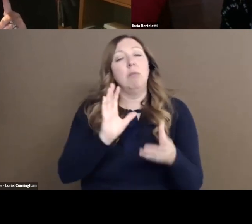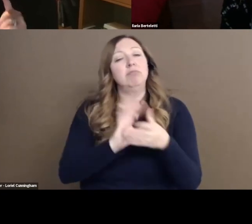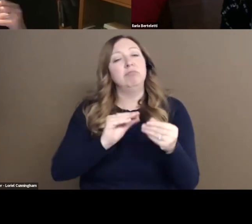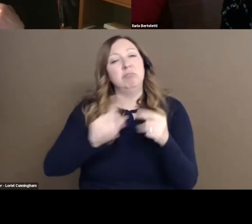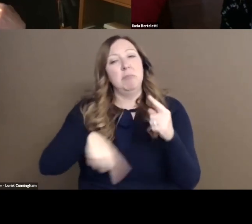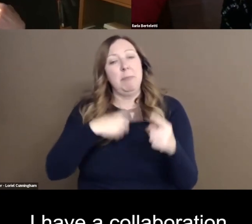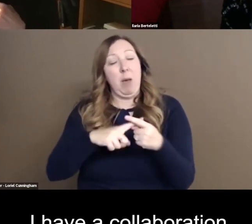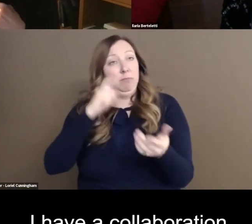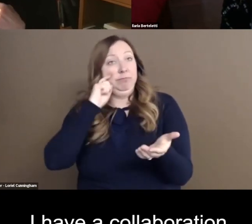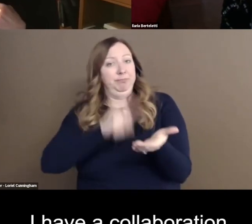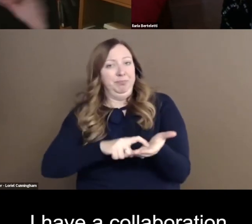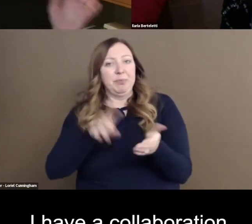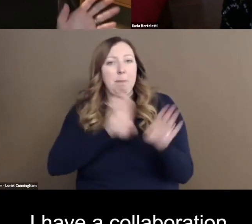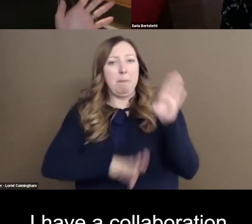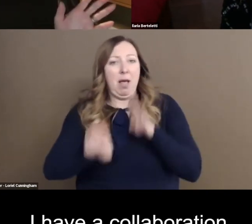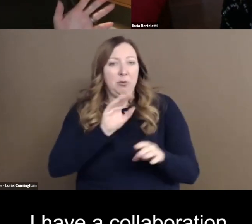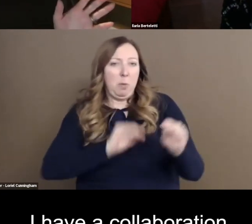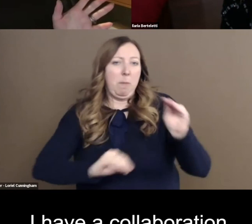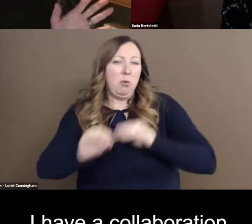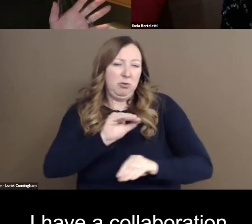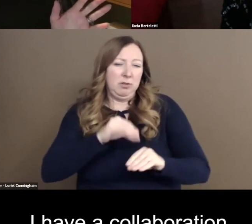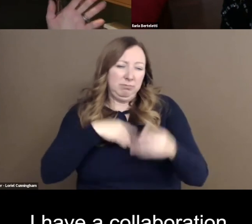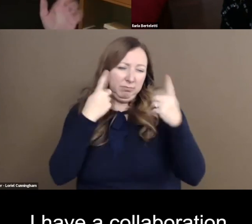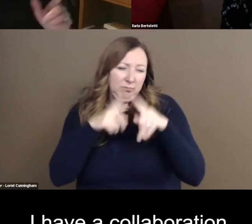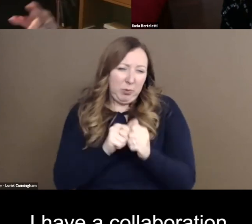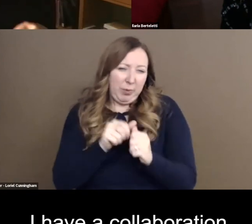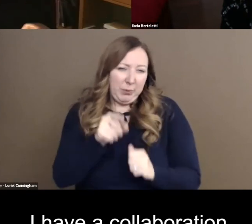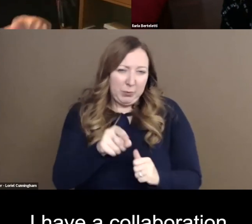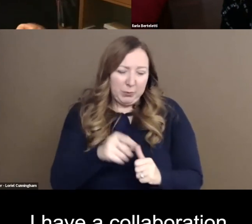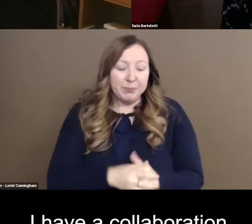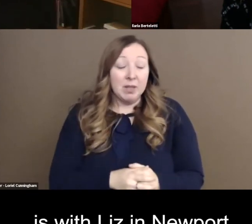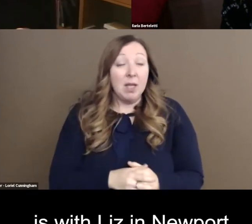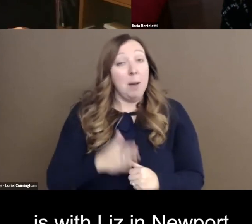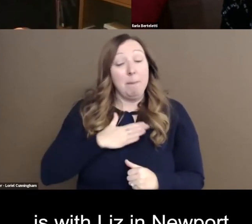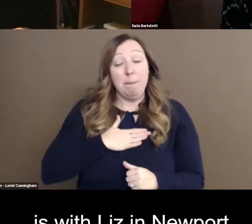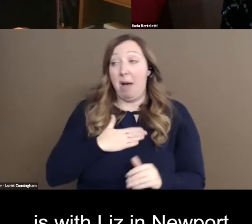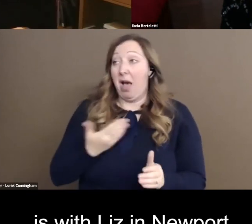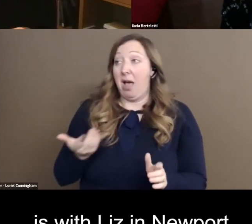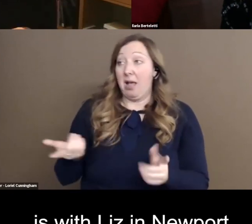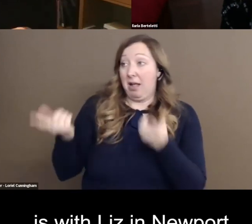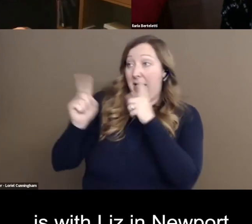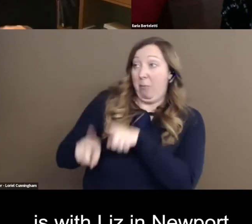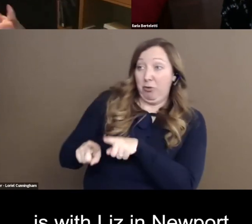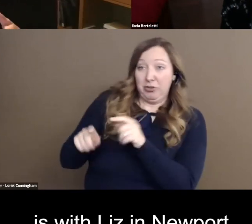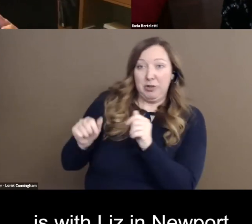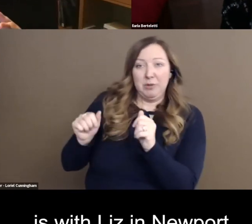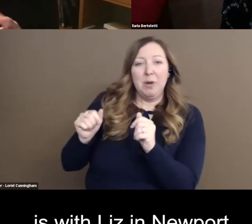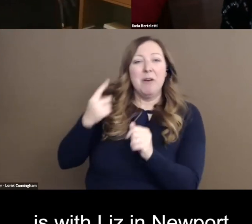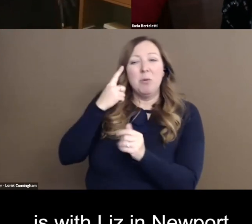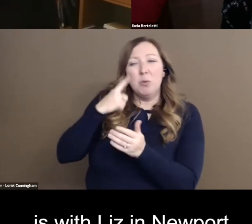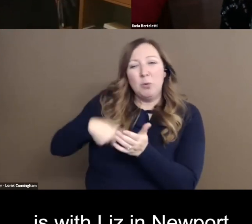collaboration the collaboration on perinatal stroke is with listen newport